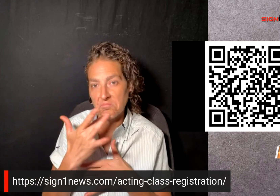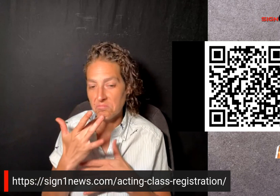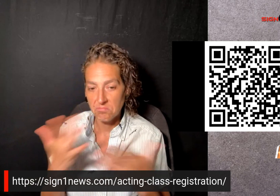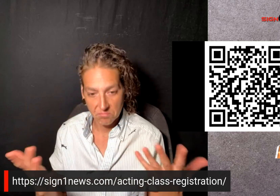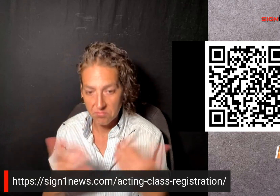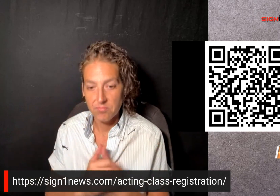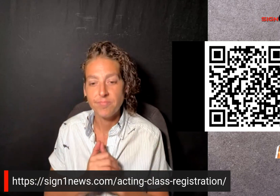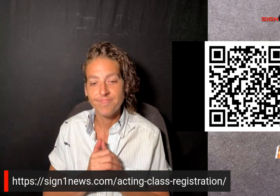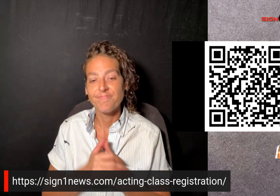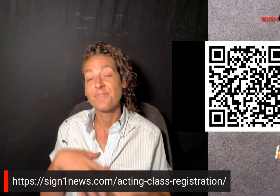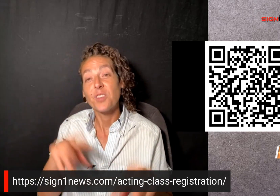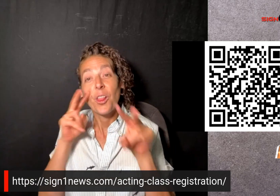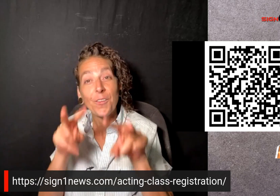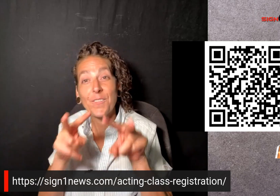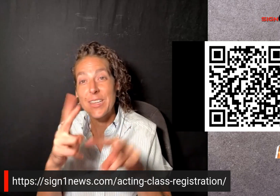I am looking forward to seeing everyone there.